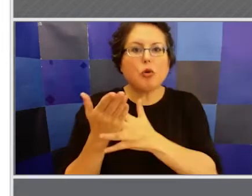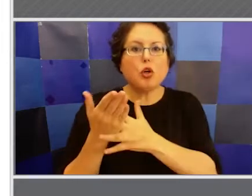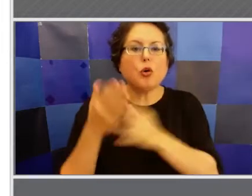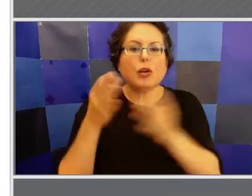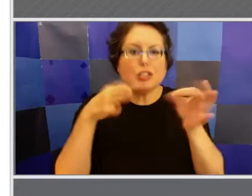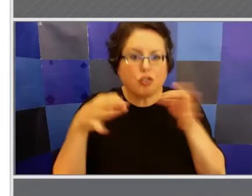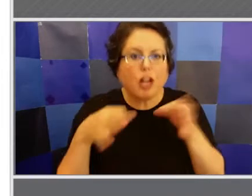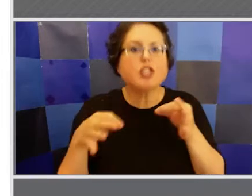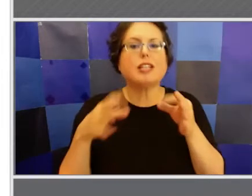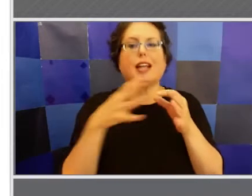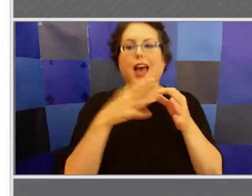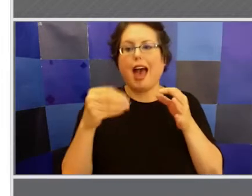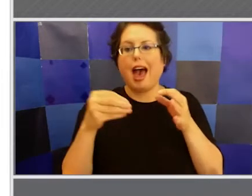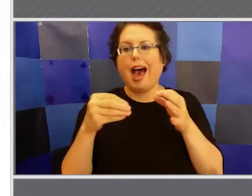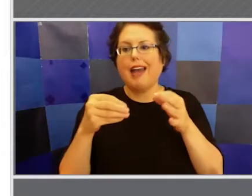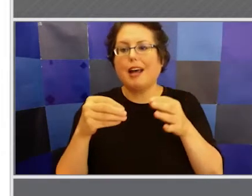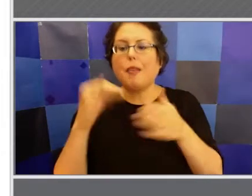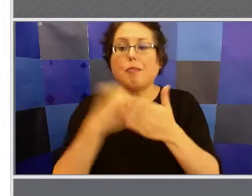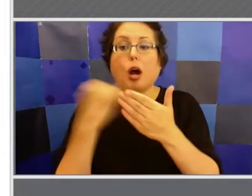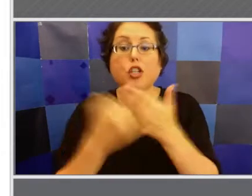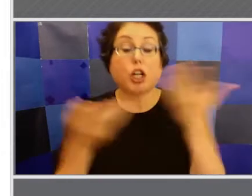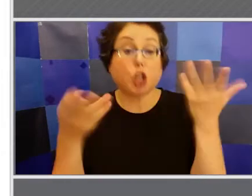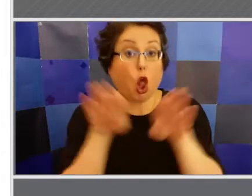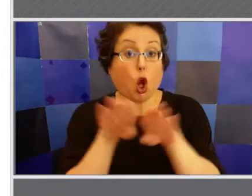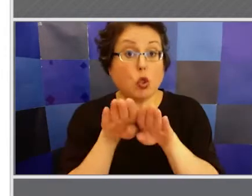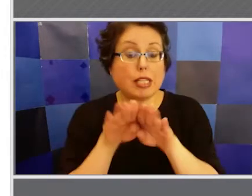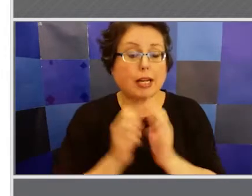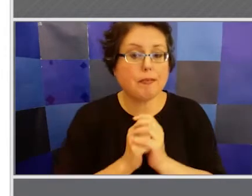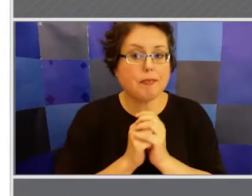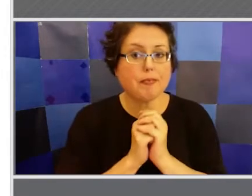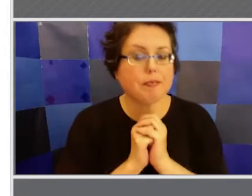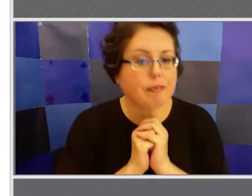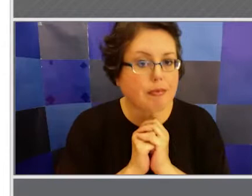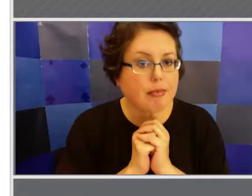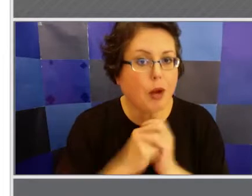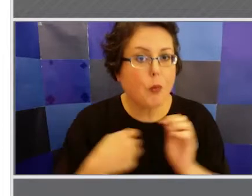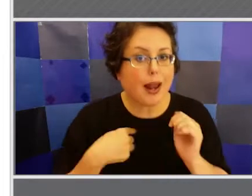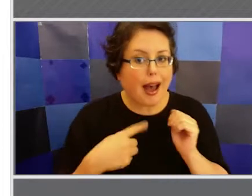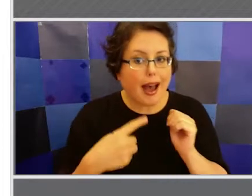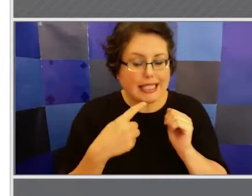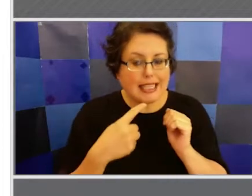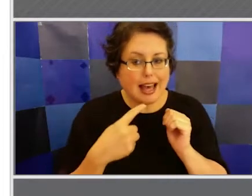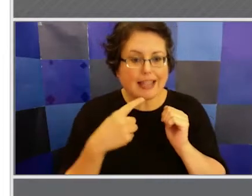So even as I mentioned that, it's part of a multi year plan.